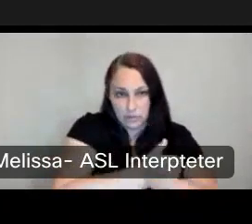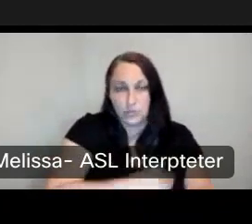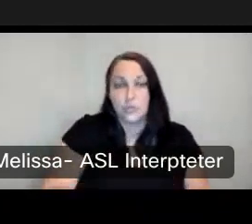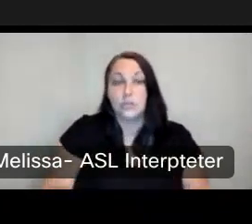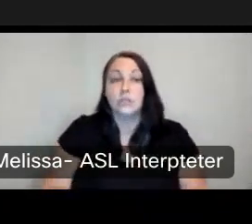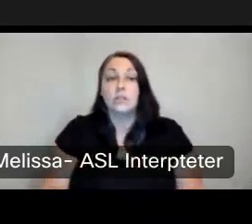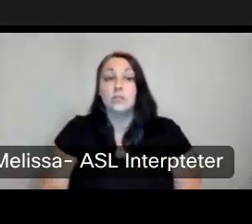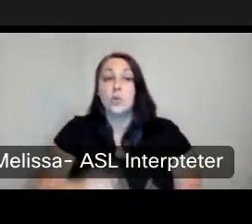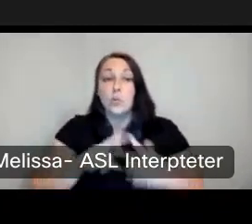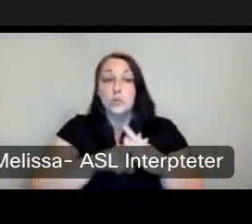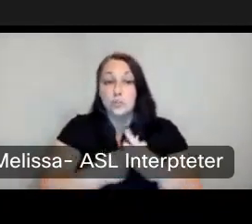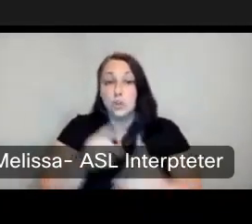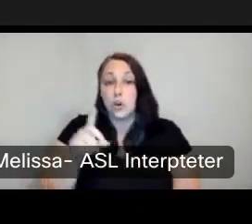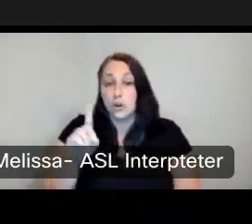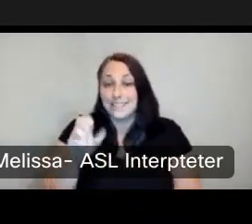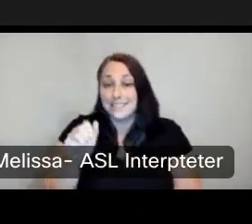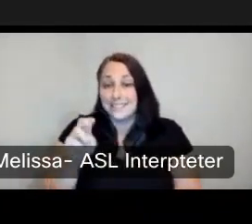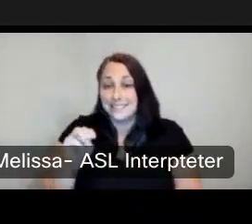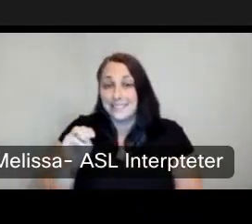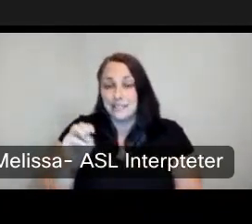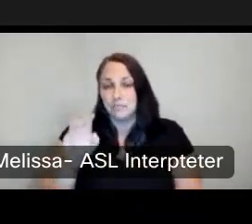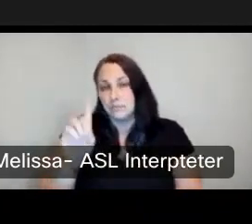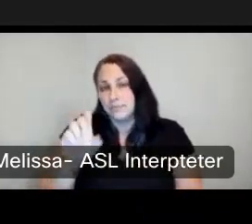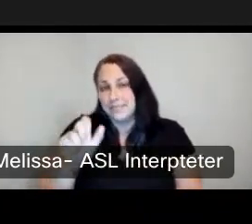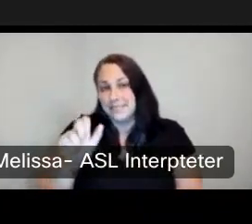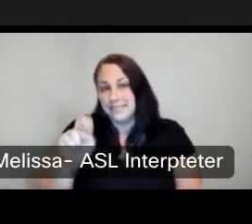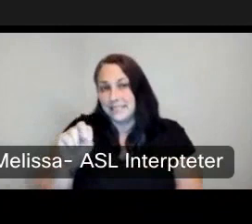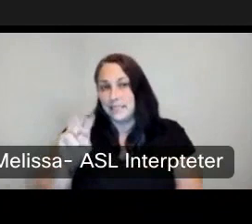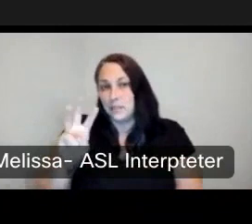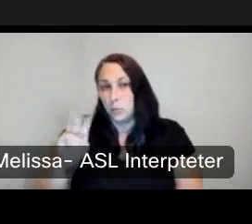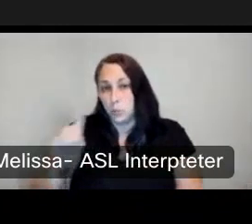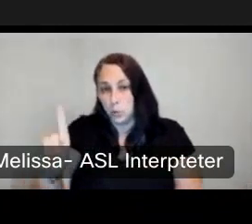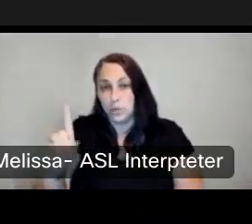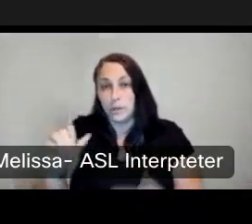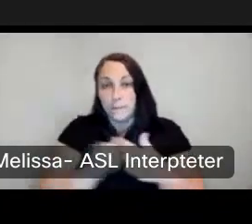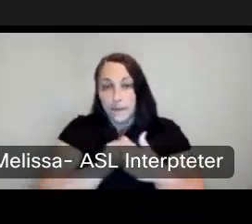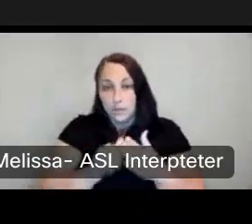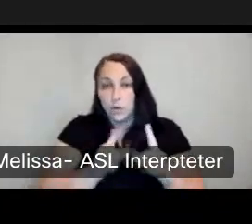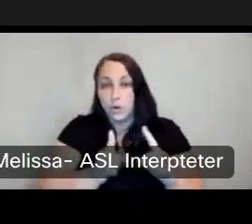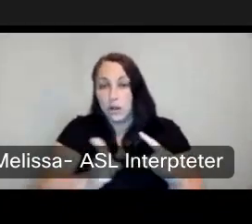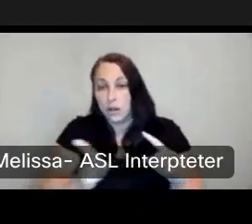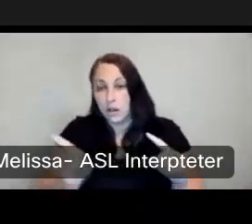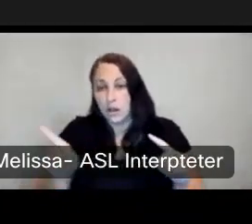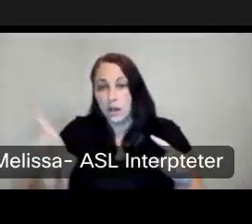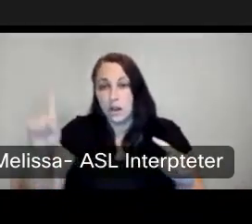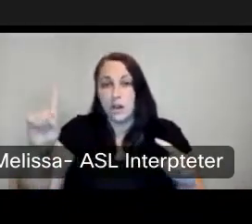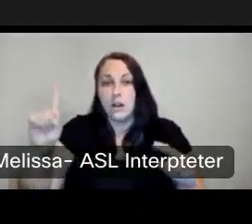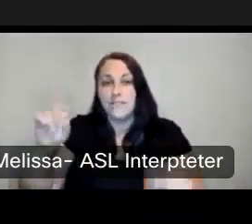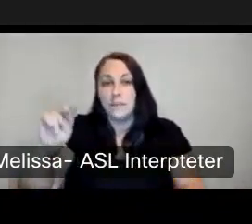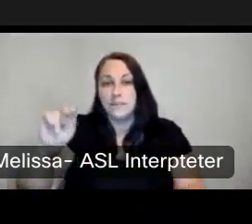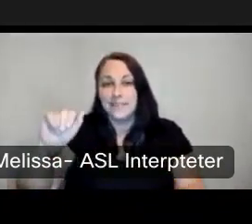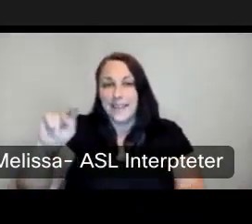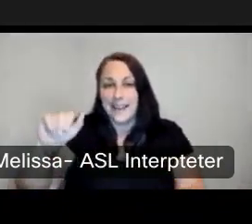Avenue runs down Division Avenue past Nanny Allen Burroughs Avenue and makes its way to East Capitol